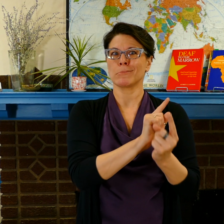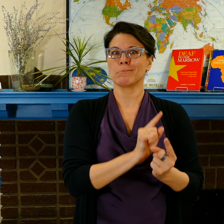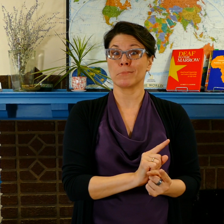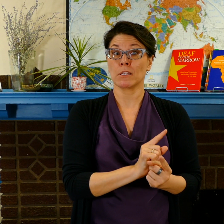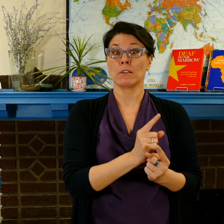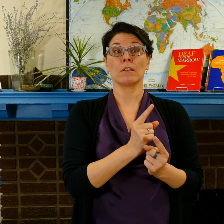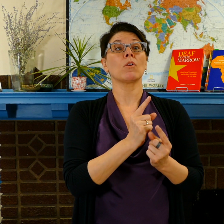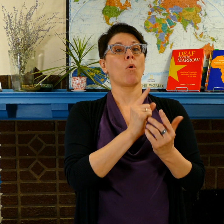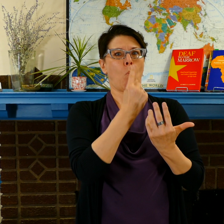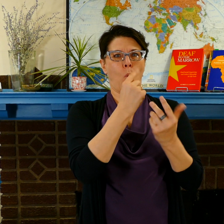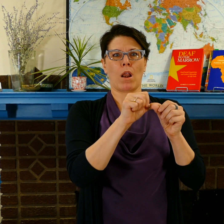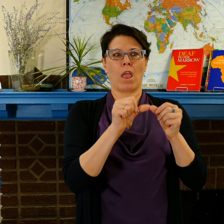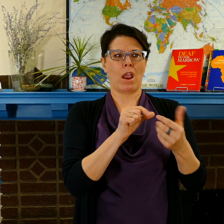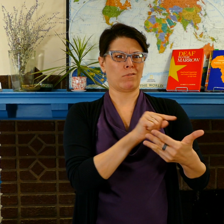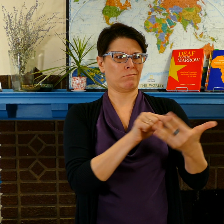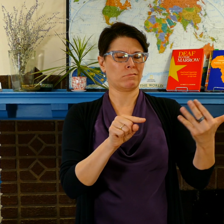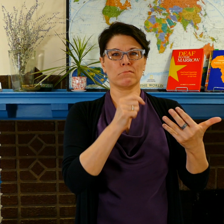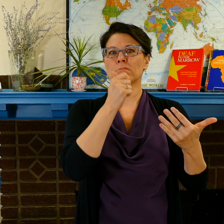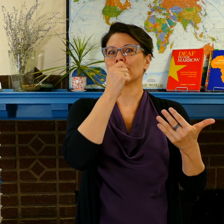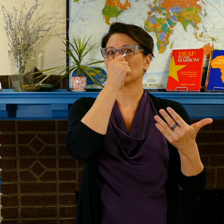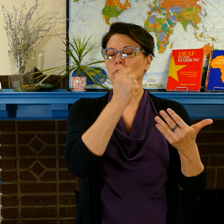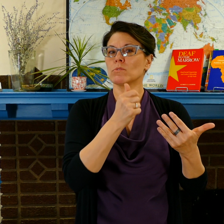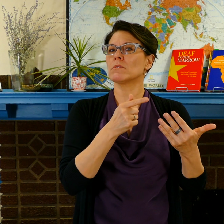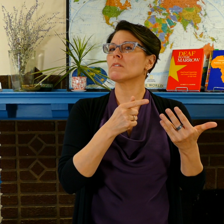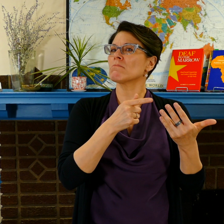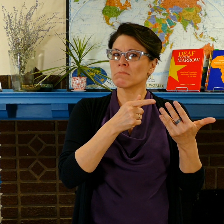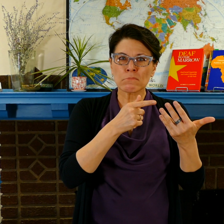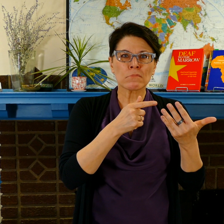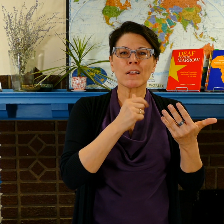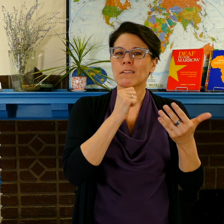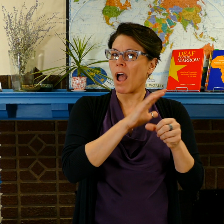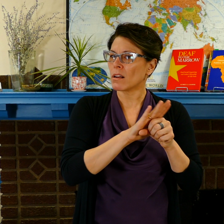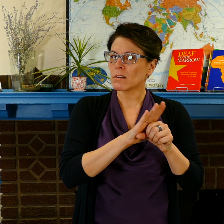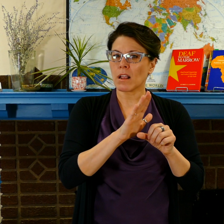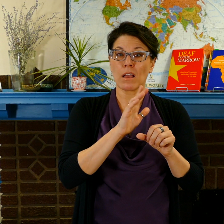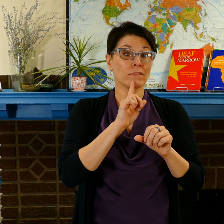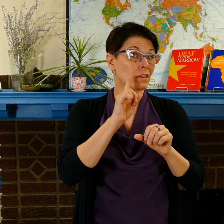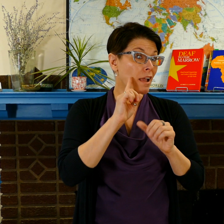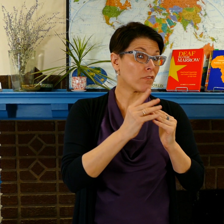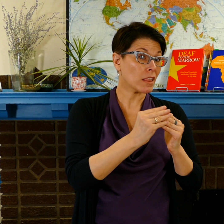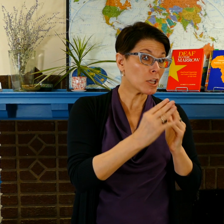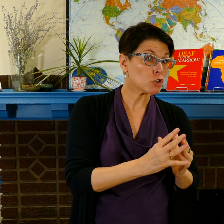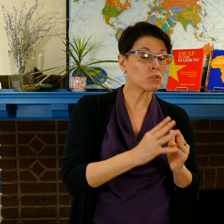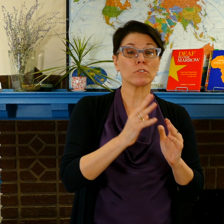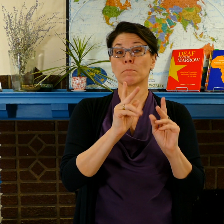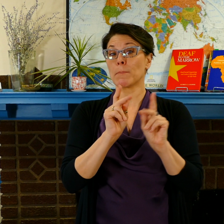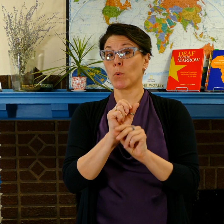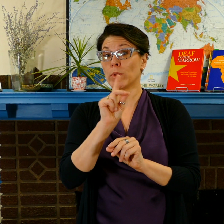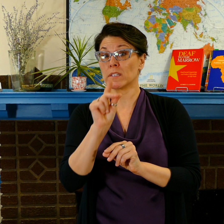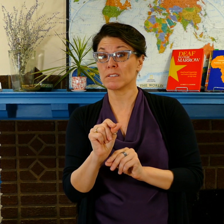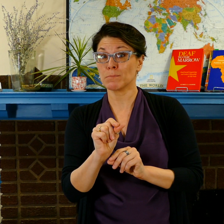Among these, they found that Deaf people and people with disabilities had not been sufficiently engaged to work on the targets.